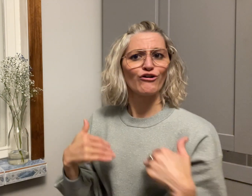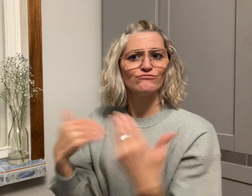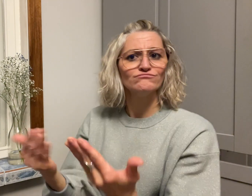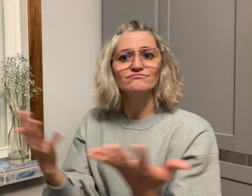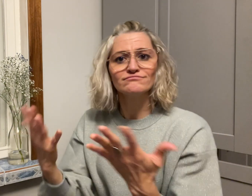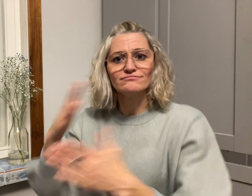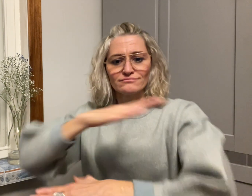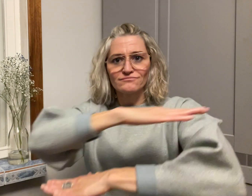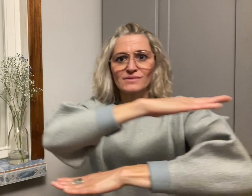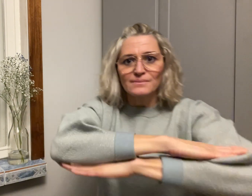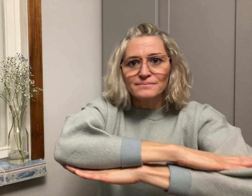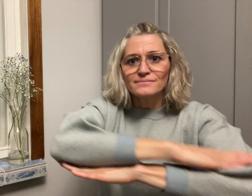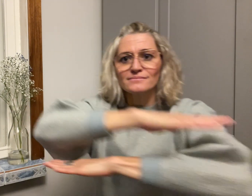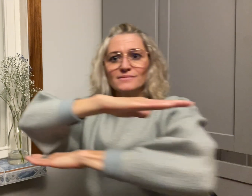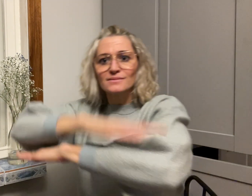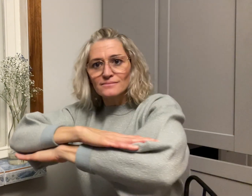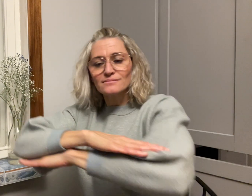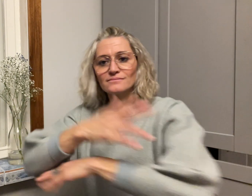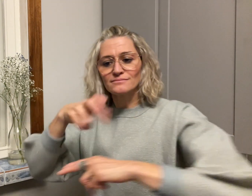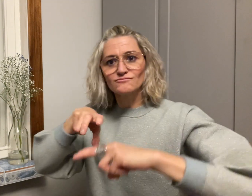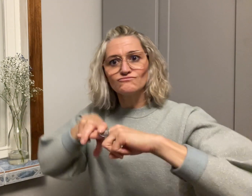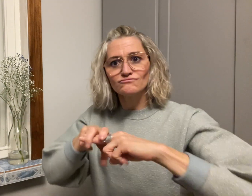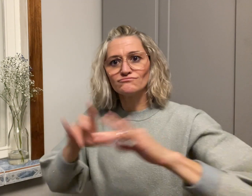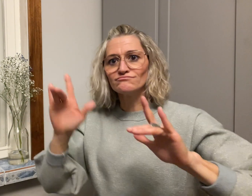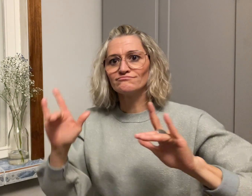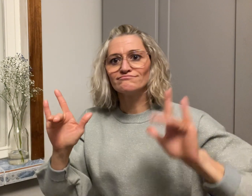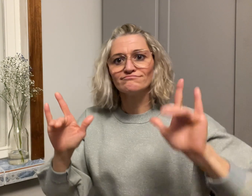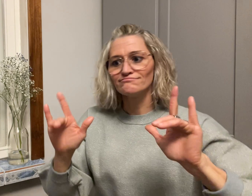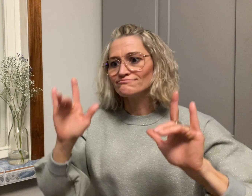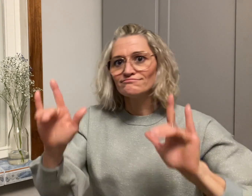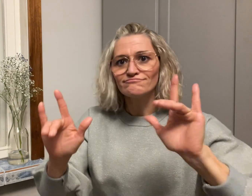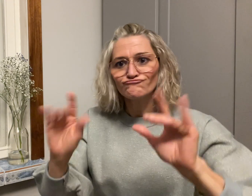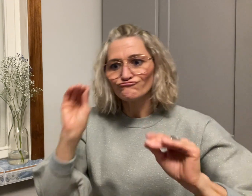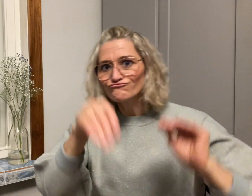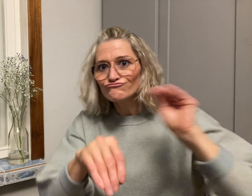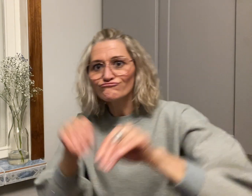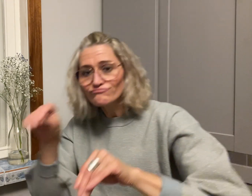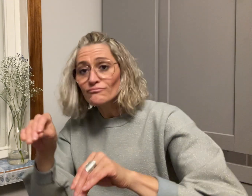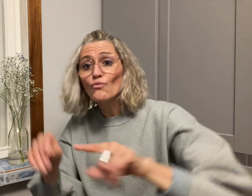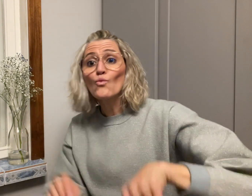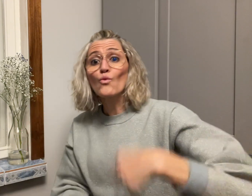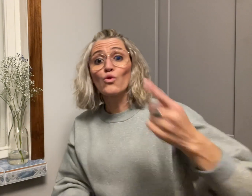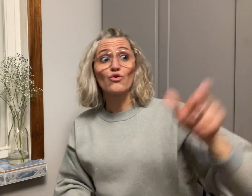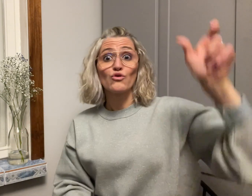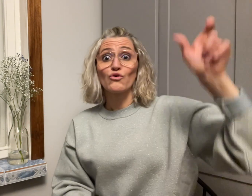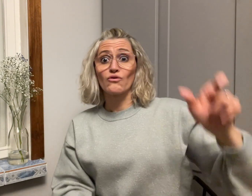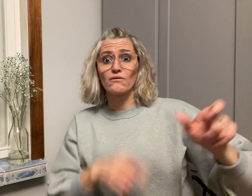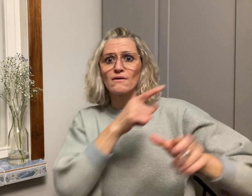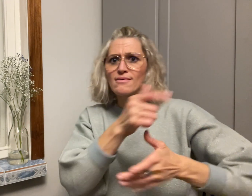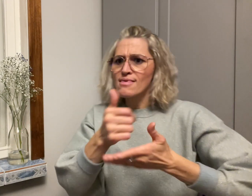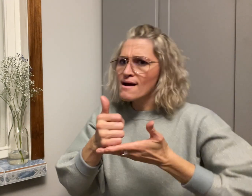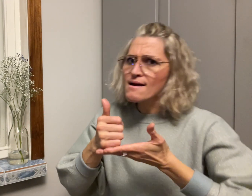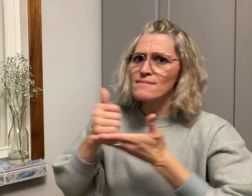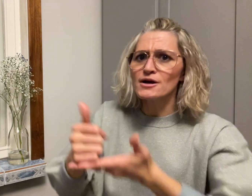and chairs. Another supporter helped the school with the set up